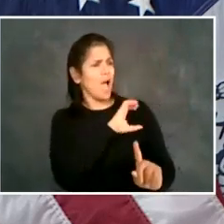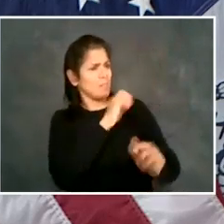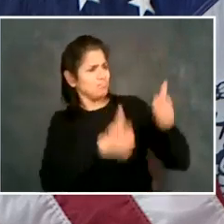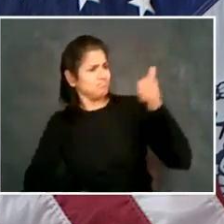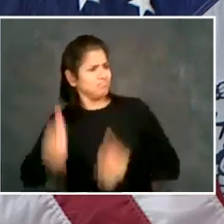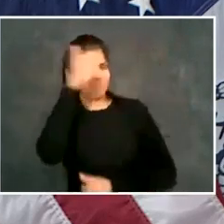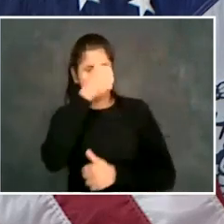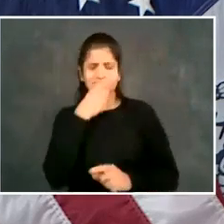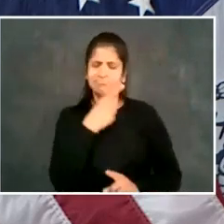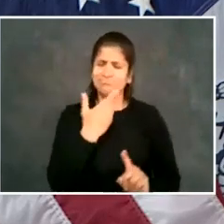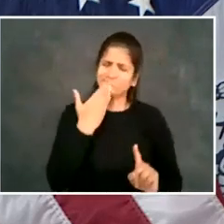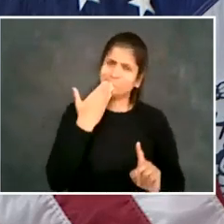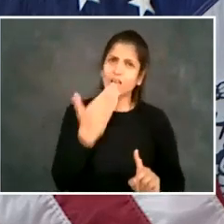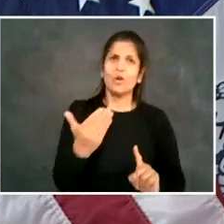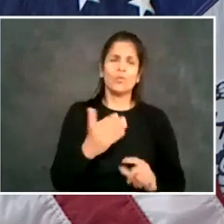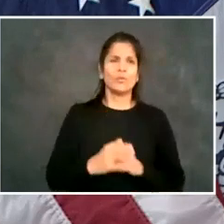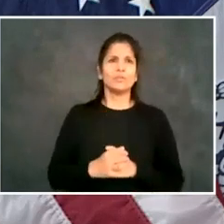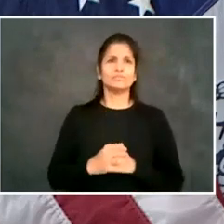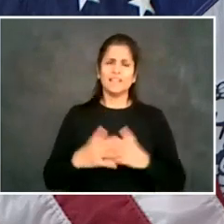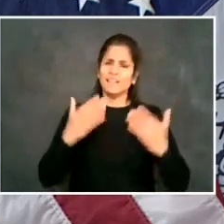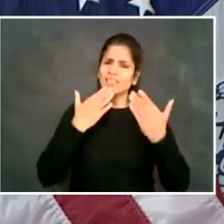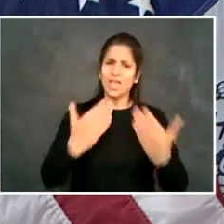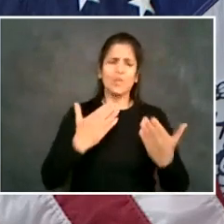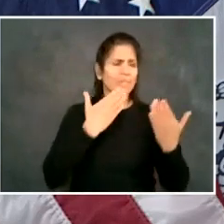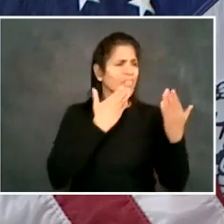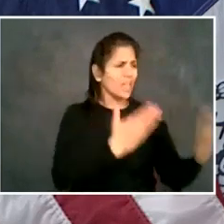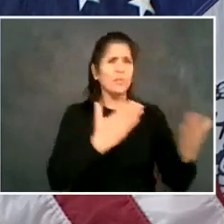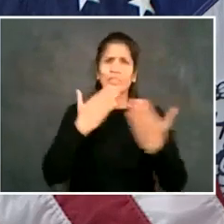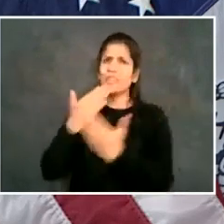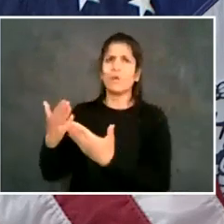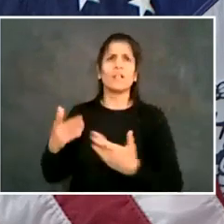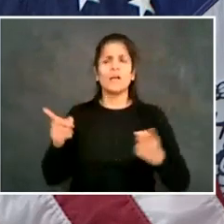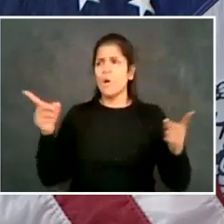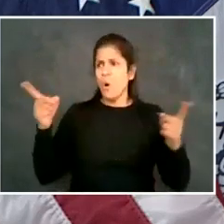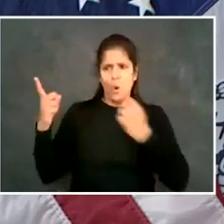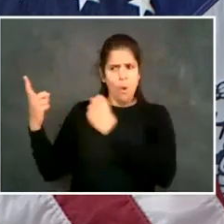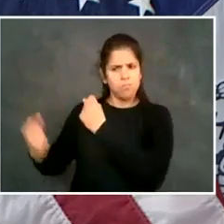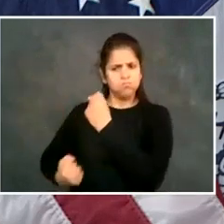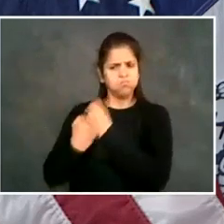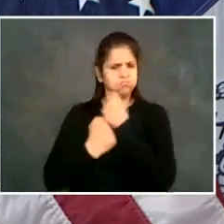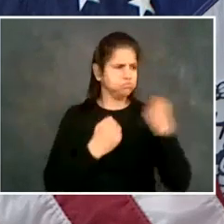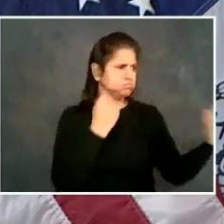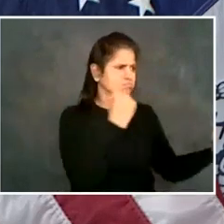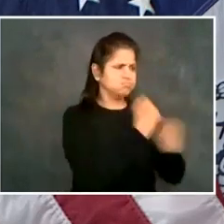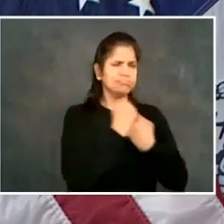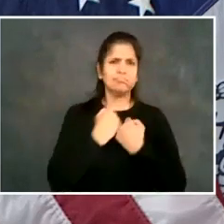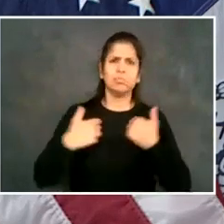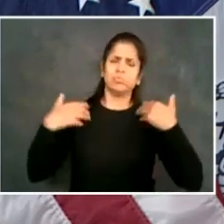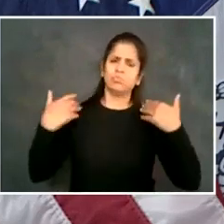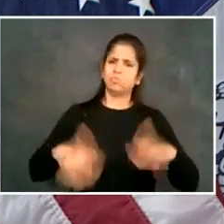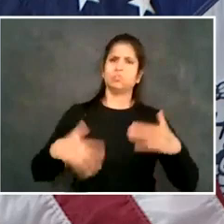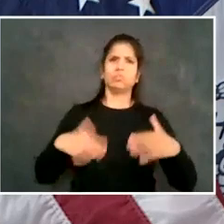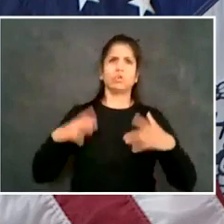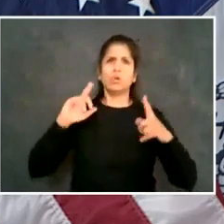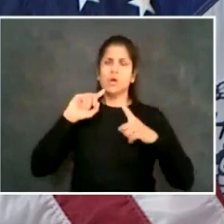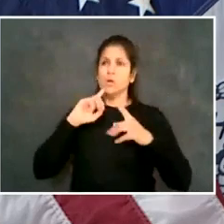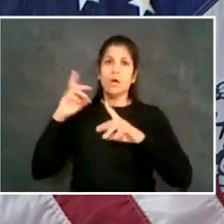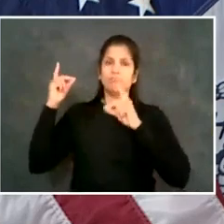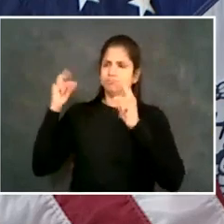THE IDEA THAT WE ALL SUPPORT OR